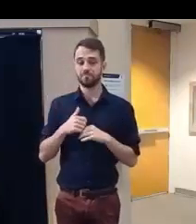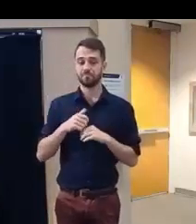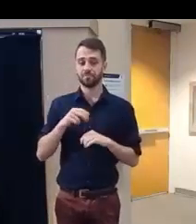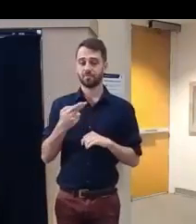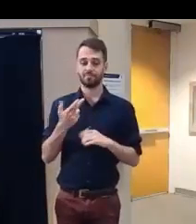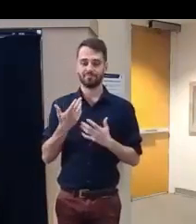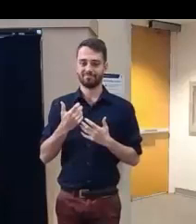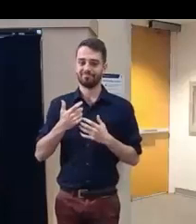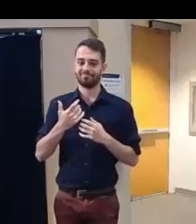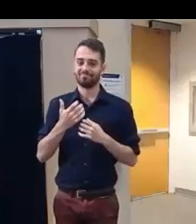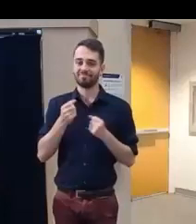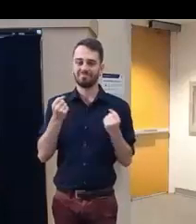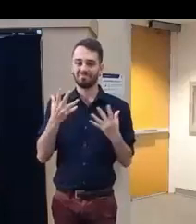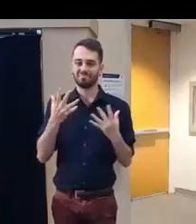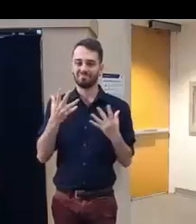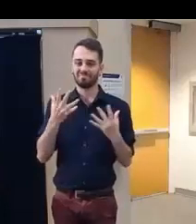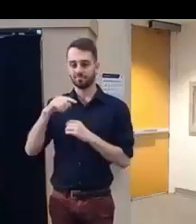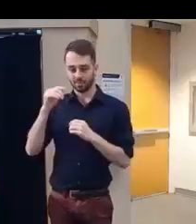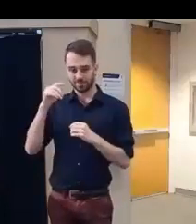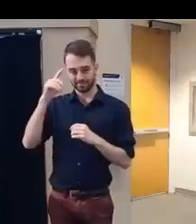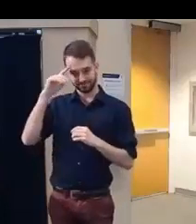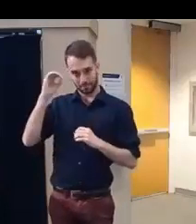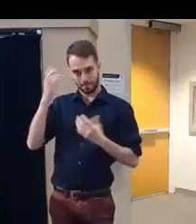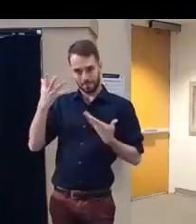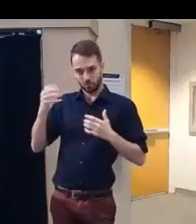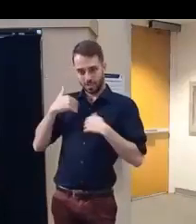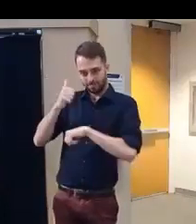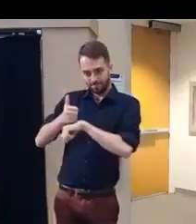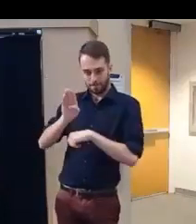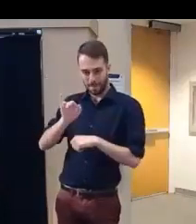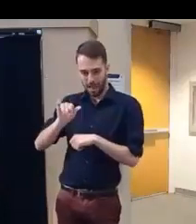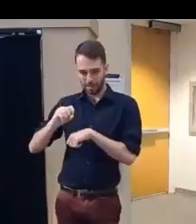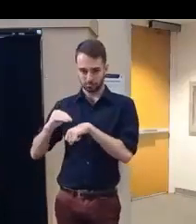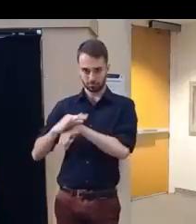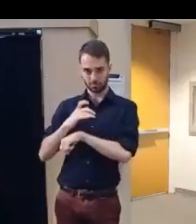really need to be mindful about those types of things so how are we doing it um there's